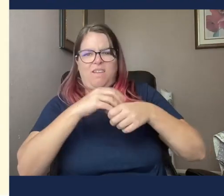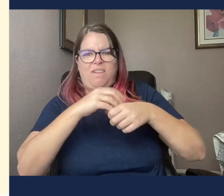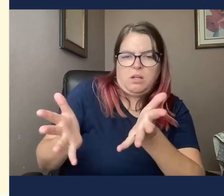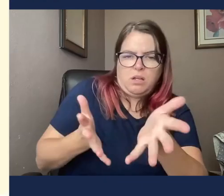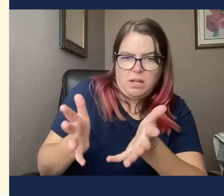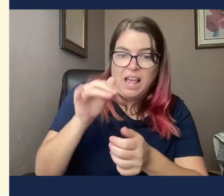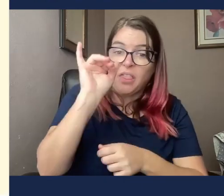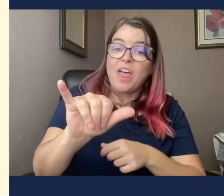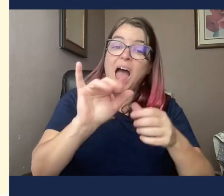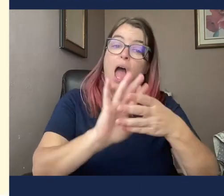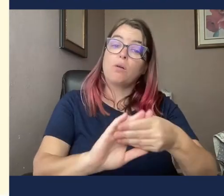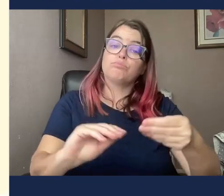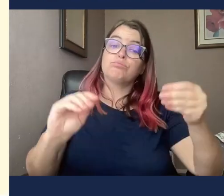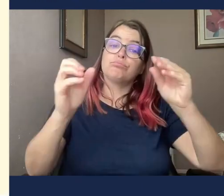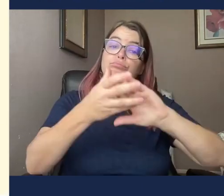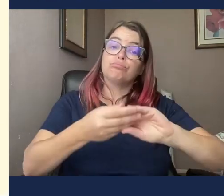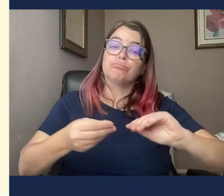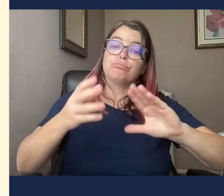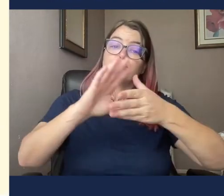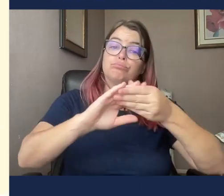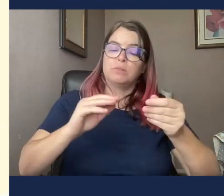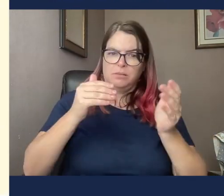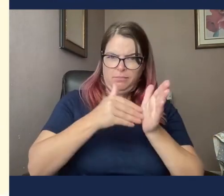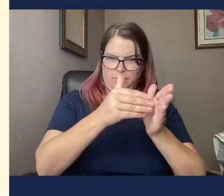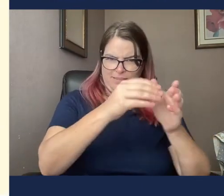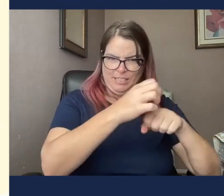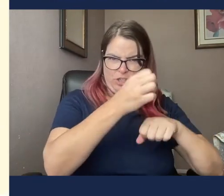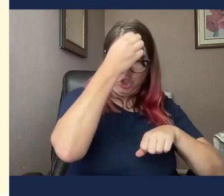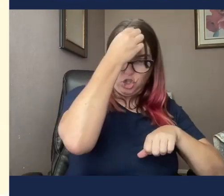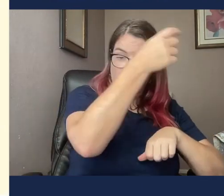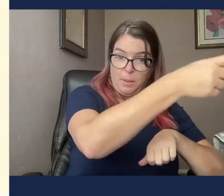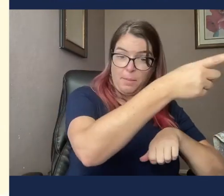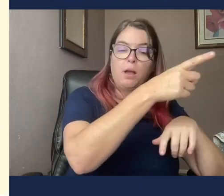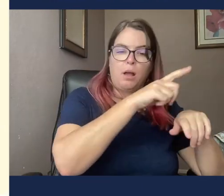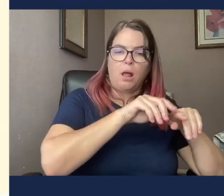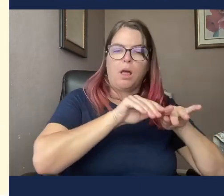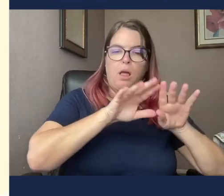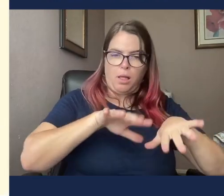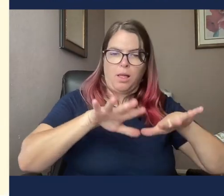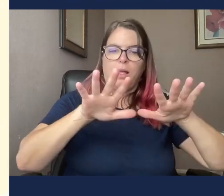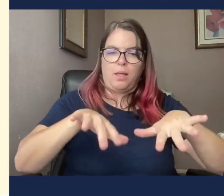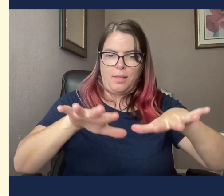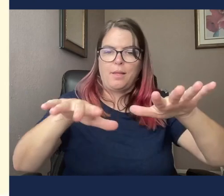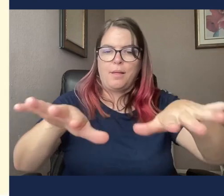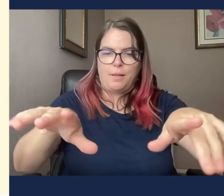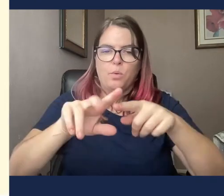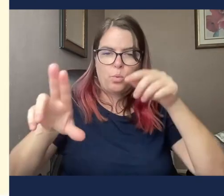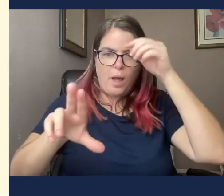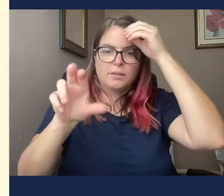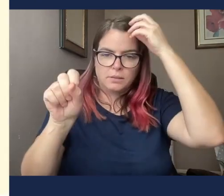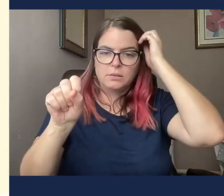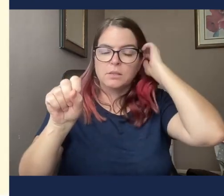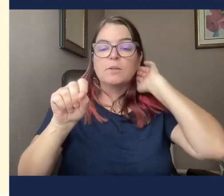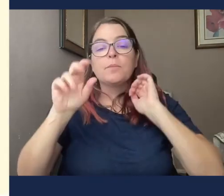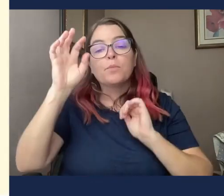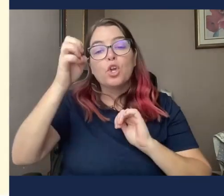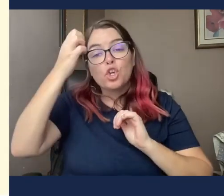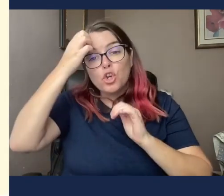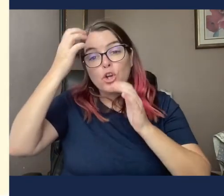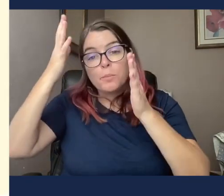Islam is seen as a monoliggic as a monolithic bloc, which means the people